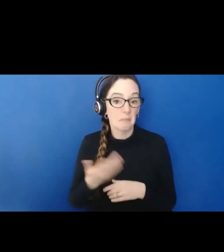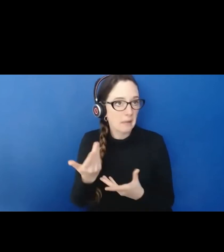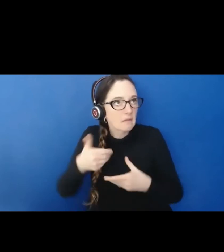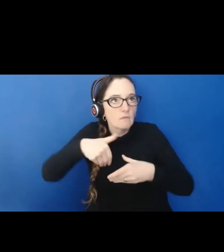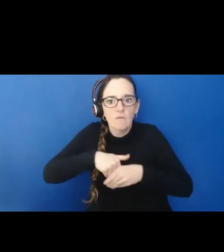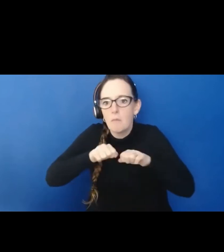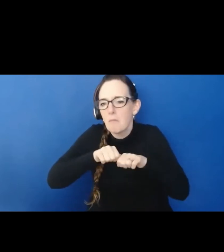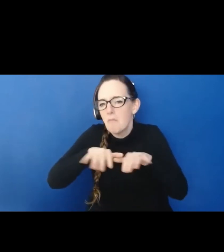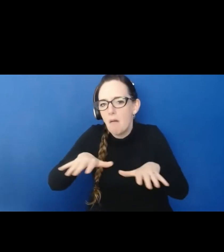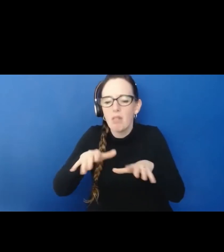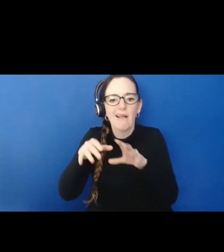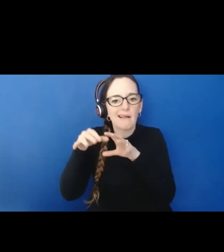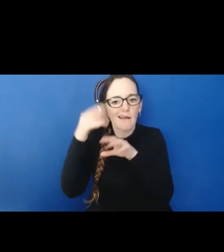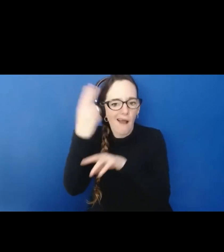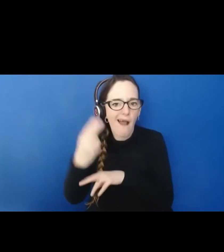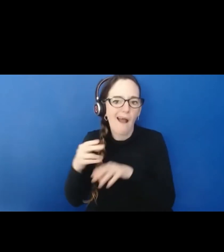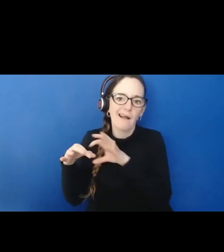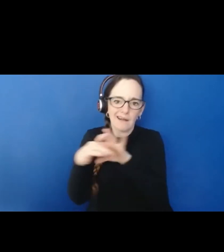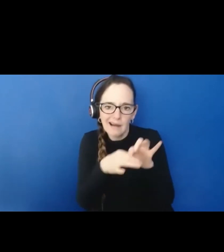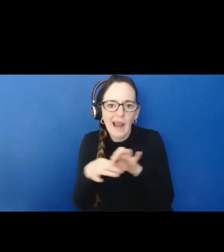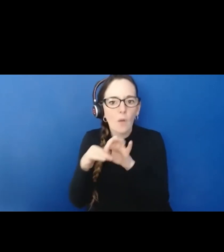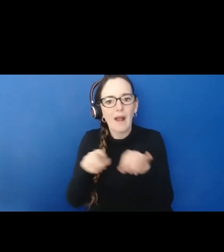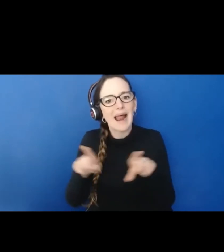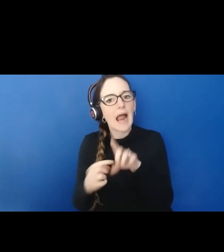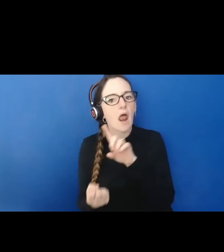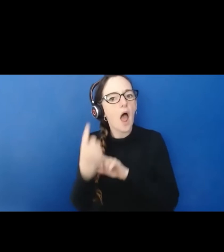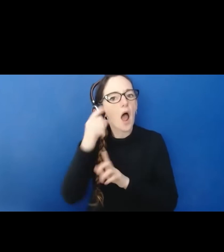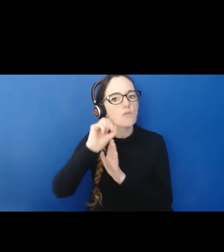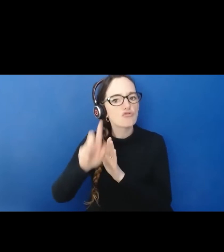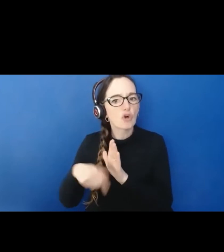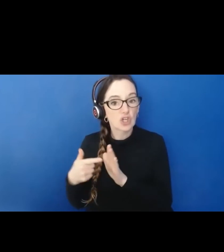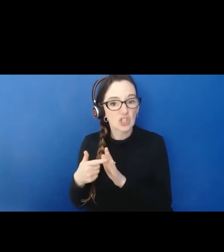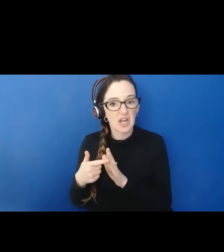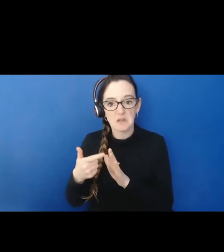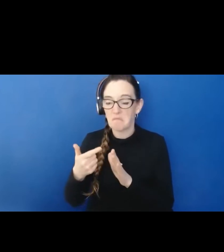and UP Projects on this programme of talks over the last six months.